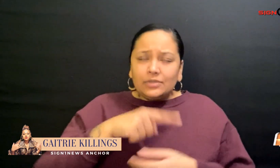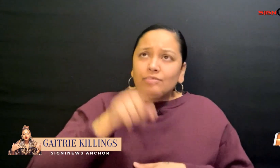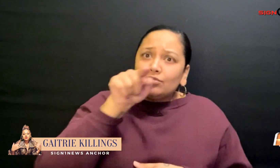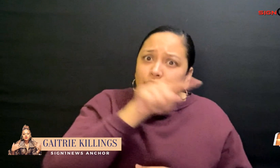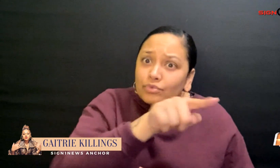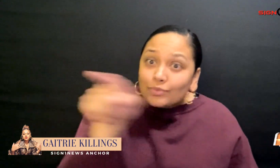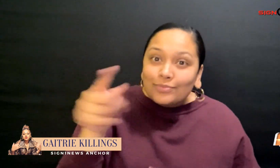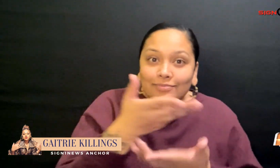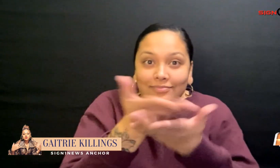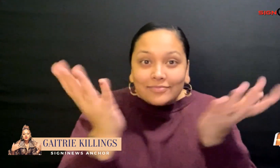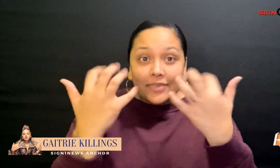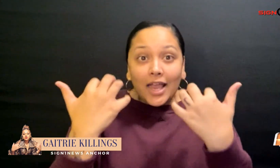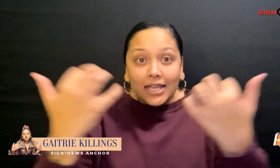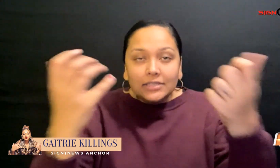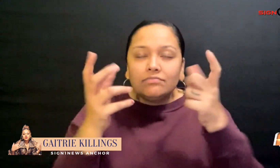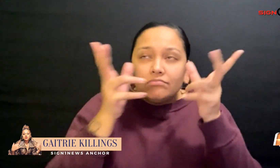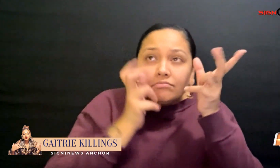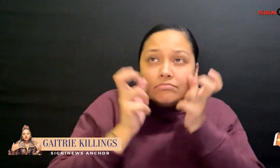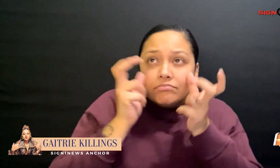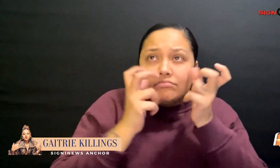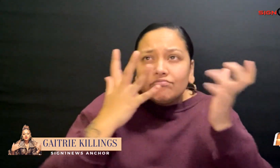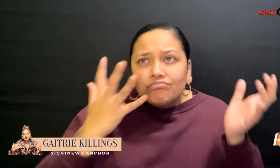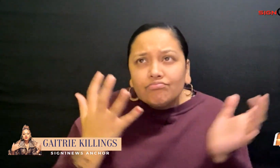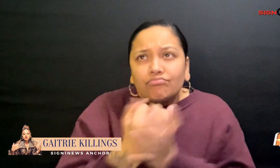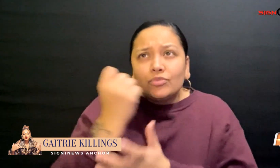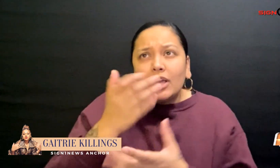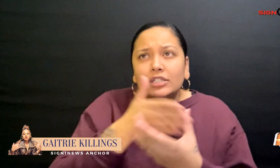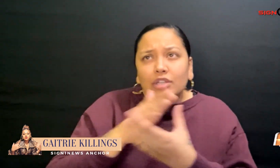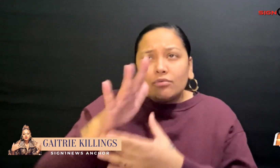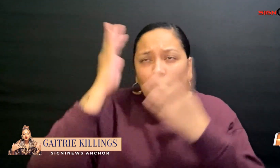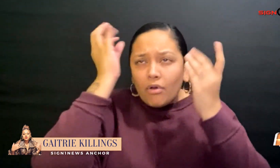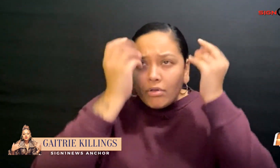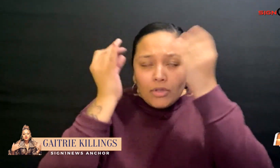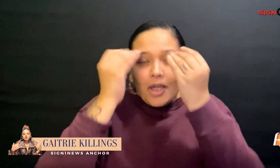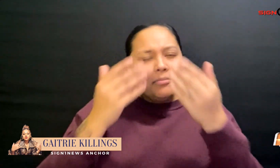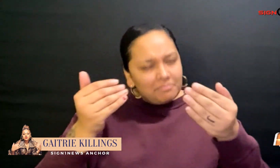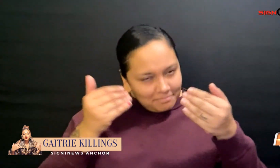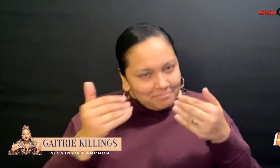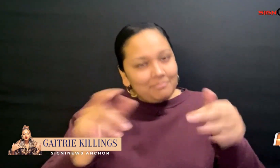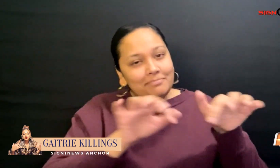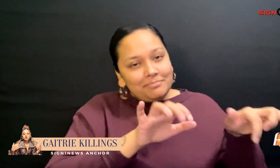if you post an interesting comment about this update we may add it at the bottom of the screen